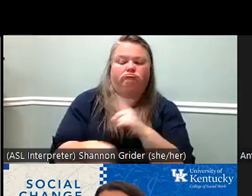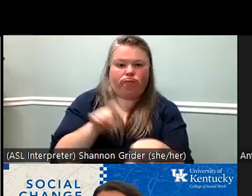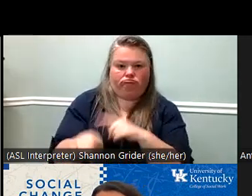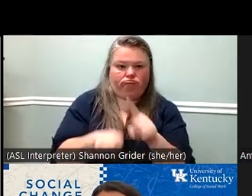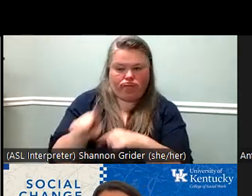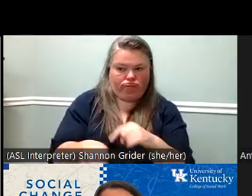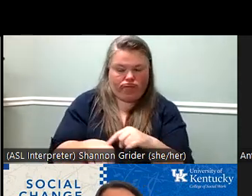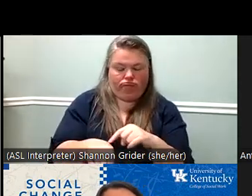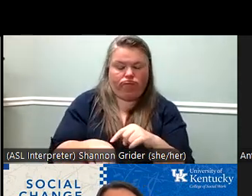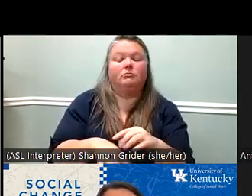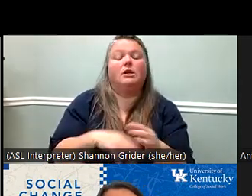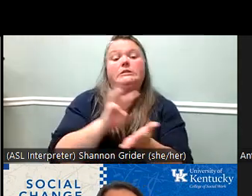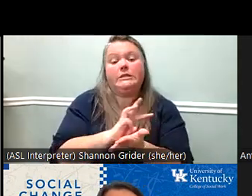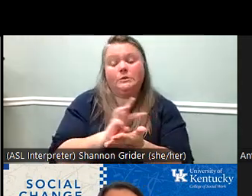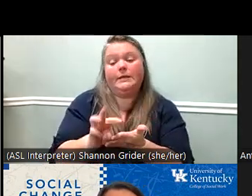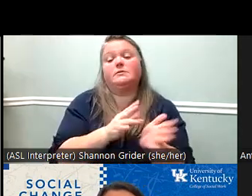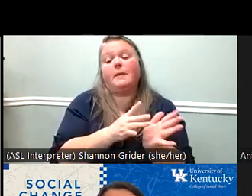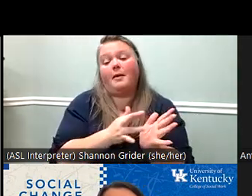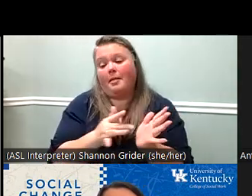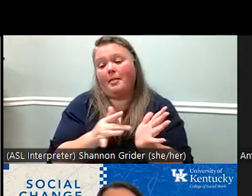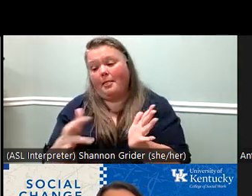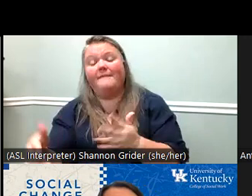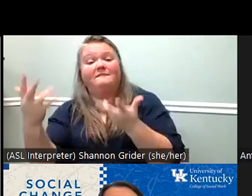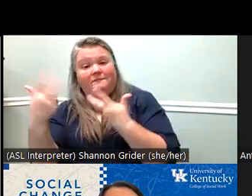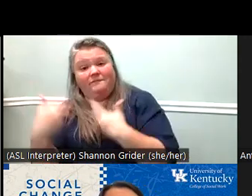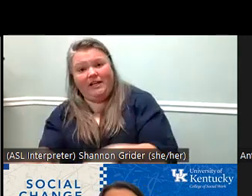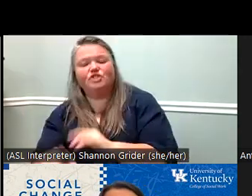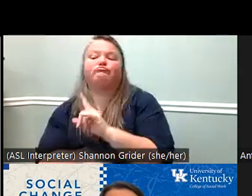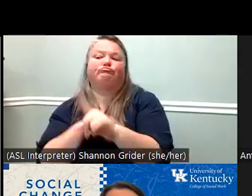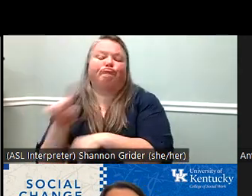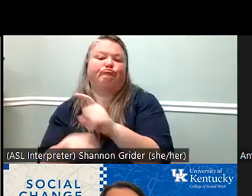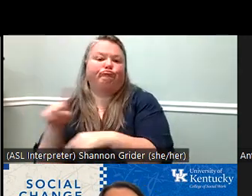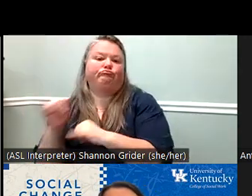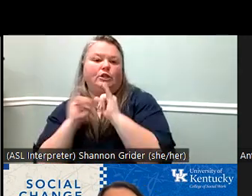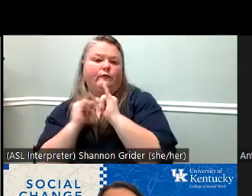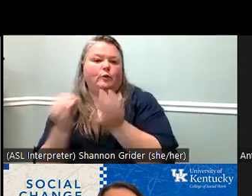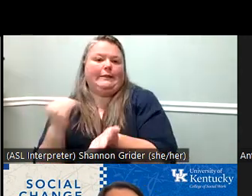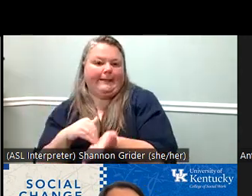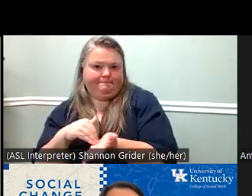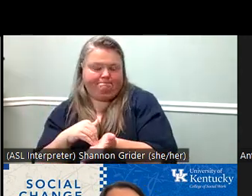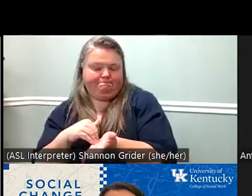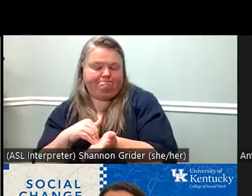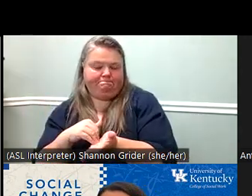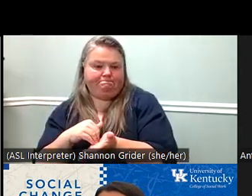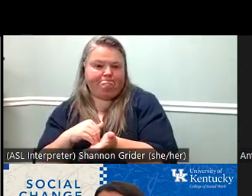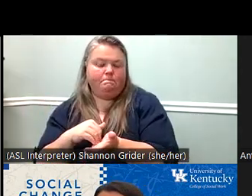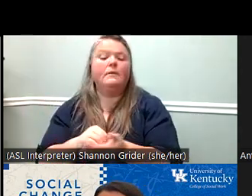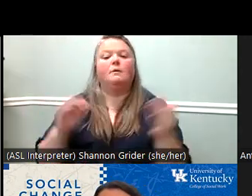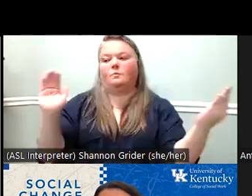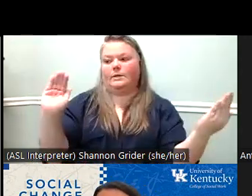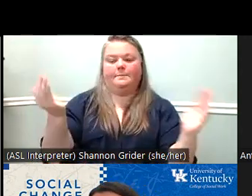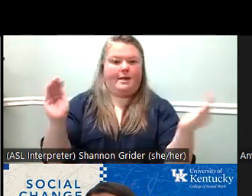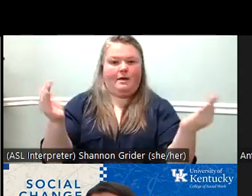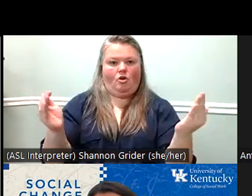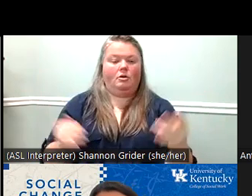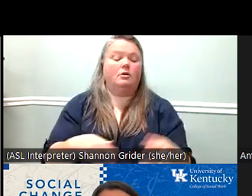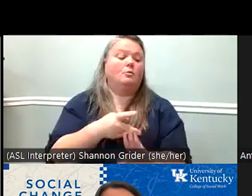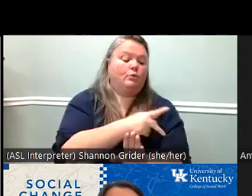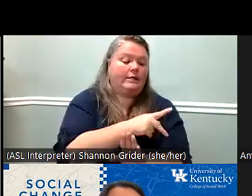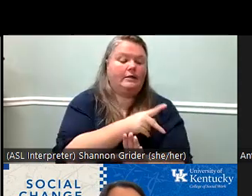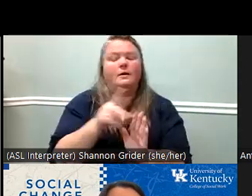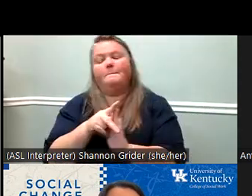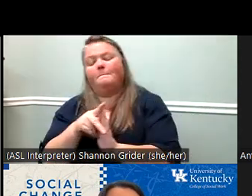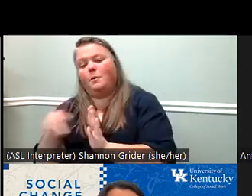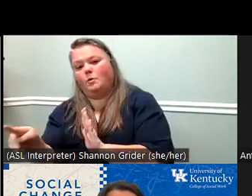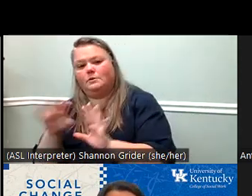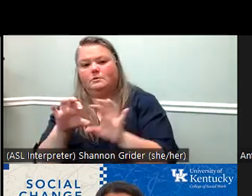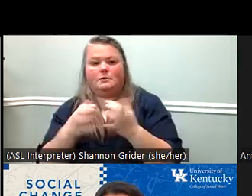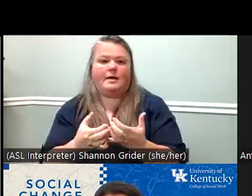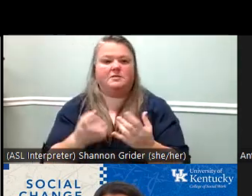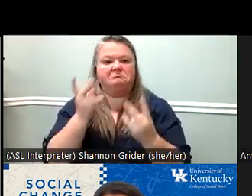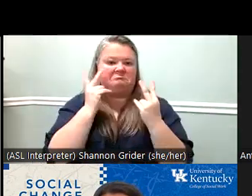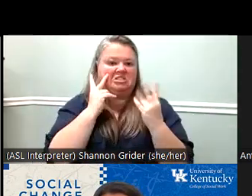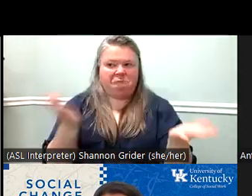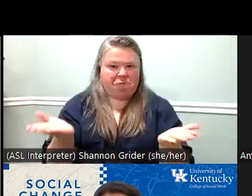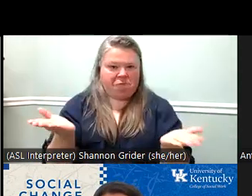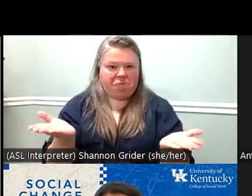ABOUT MENTAL HEALTH WITHIN A AUDIOLOGY SETTING. WE DO INTERVIEWS, SO WE ARE MEETING WITH THE PARTICIPANTS OF THE CLASS. WE MEET WITH THEM BEFORE THE CLASS STARTS,